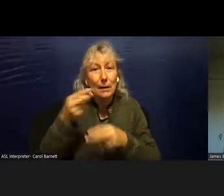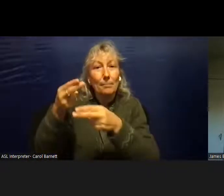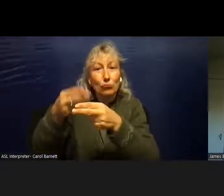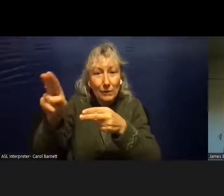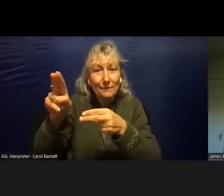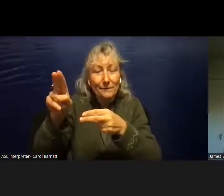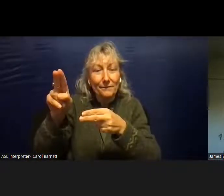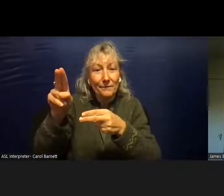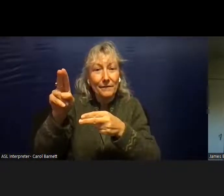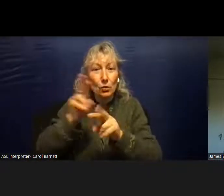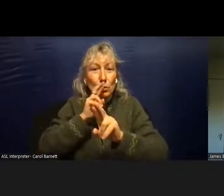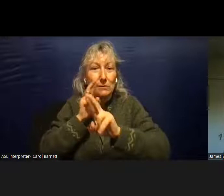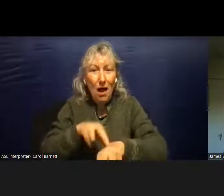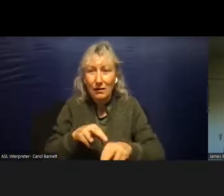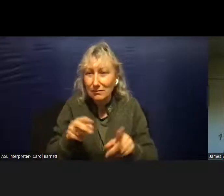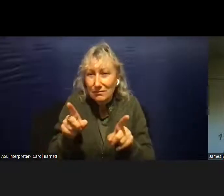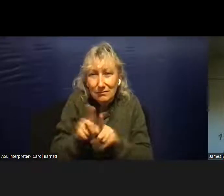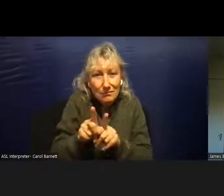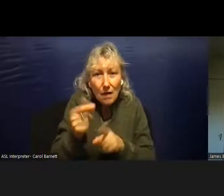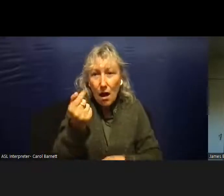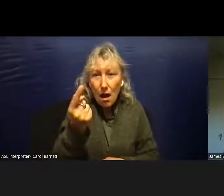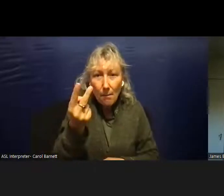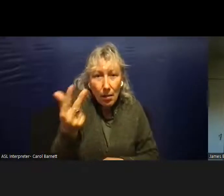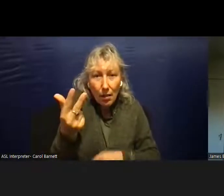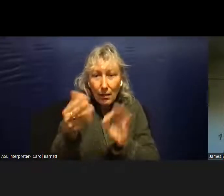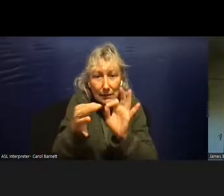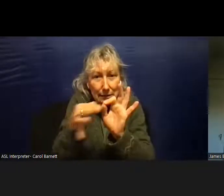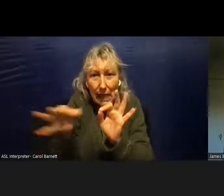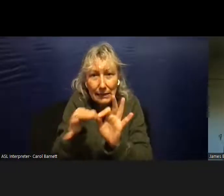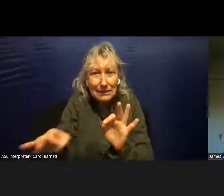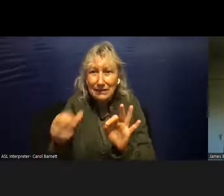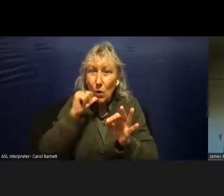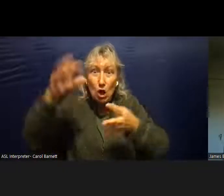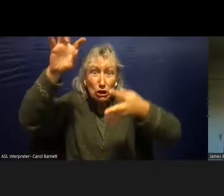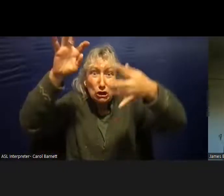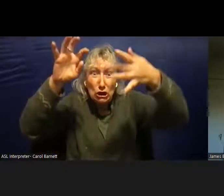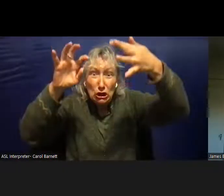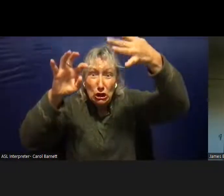I believe. thank you. the grand application self that are the questions you're answering, and it says you know brief response required.